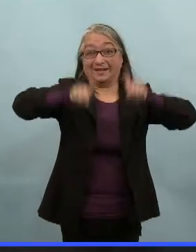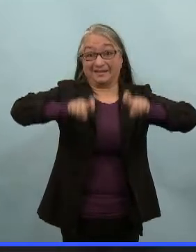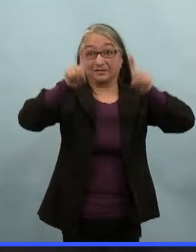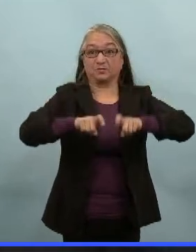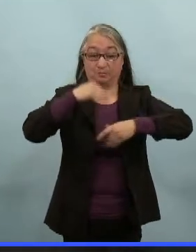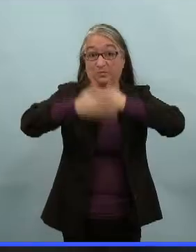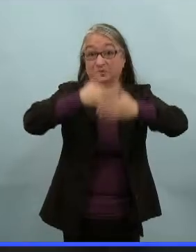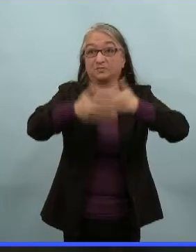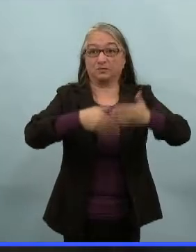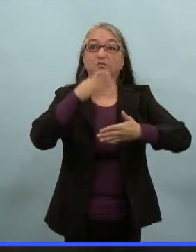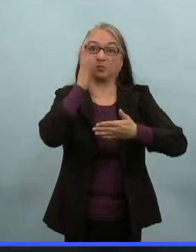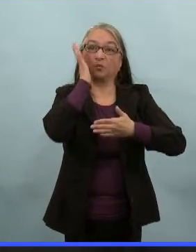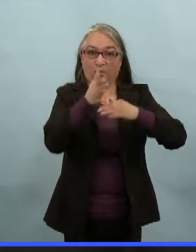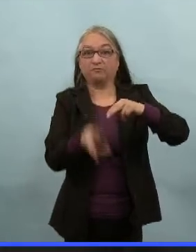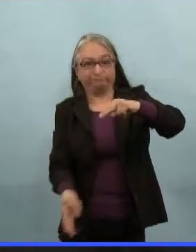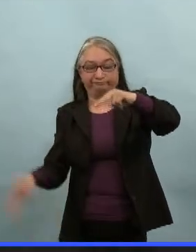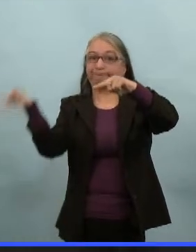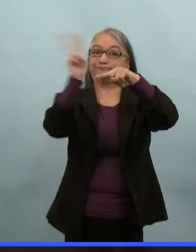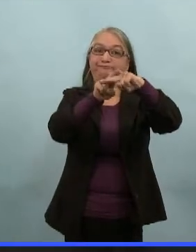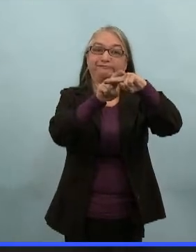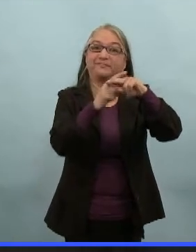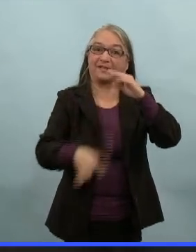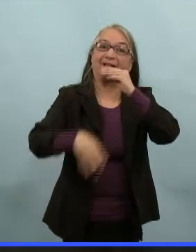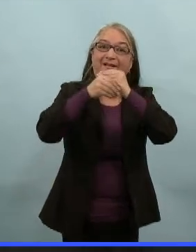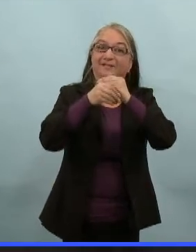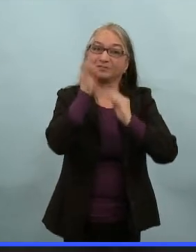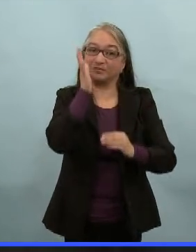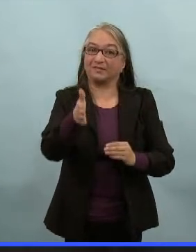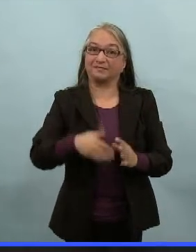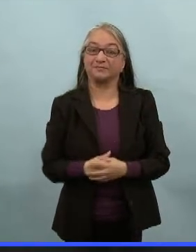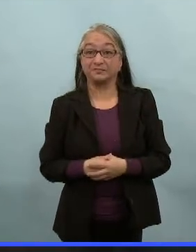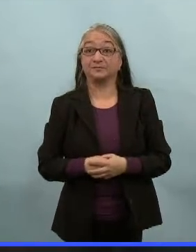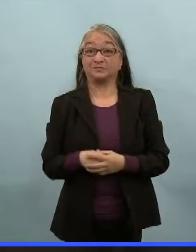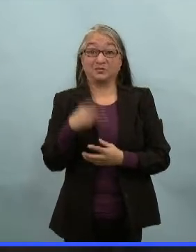been a lot of changes in the recent days and weeks the fundamentals stay the same